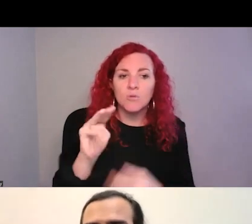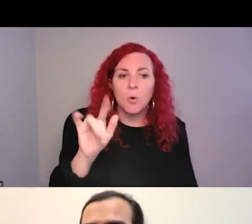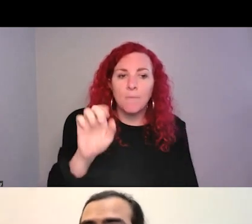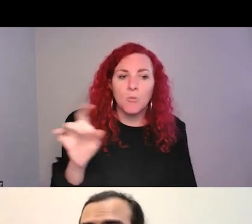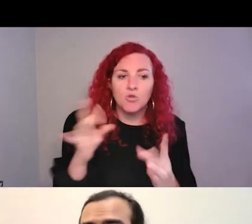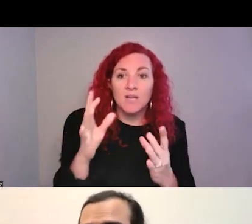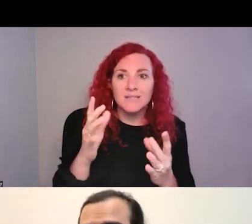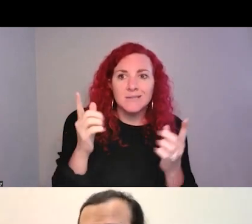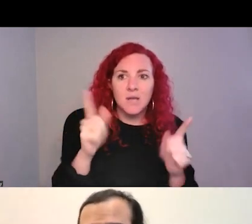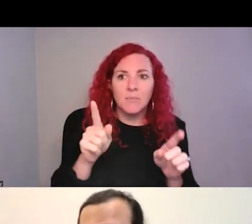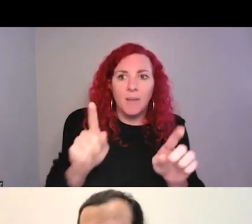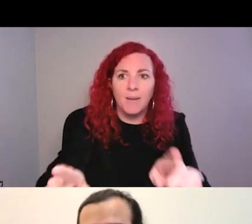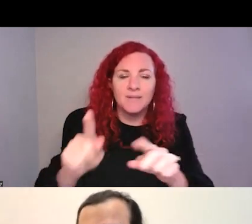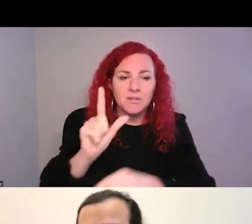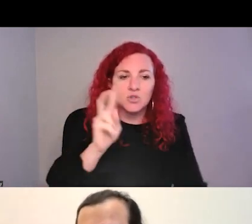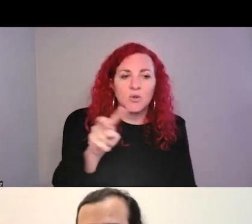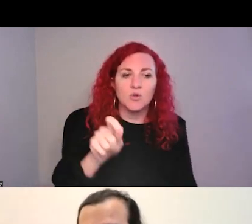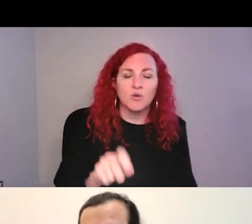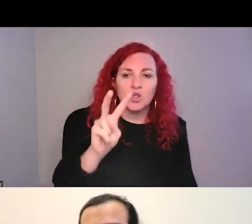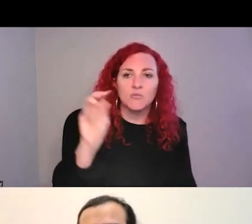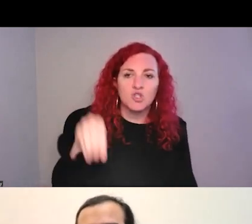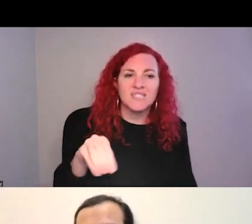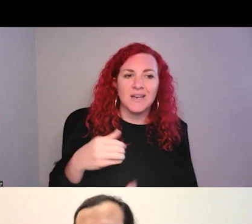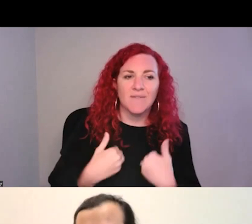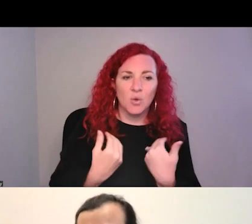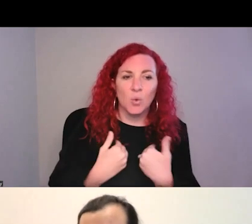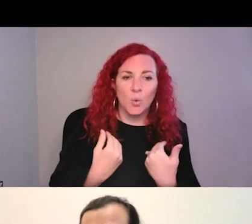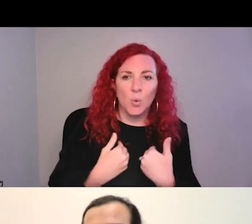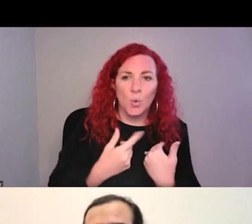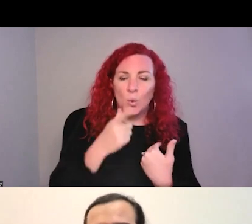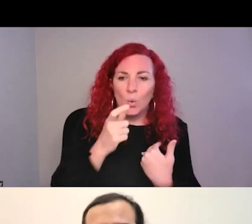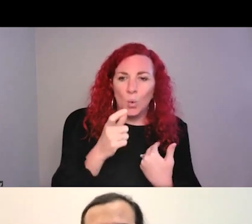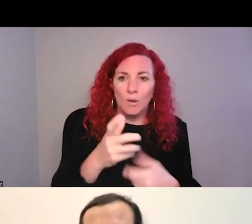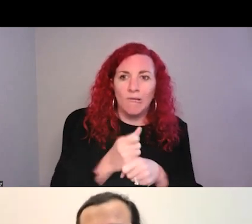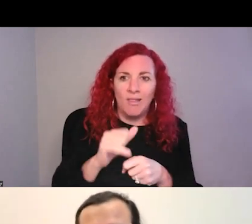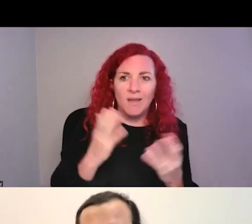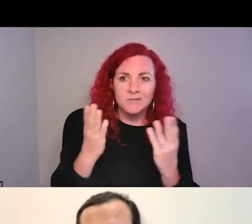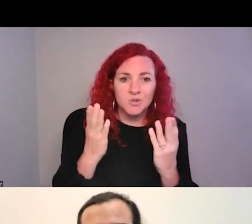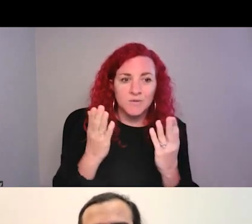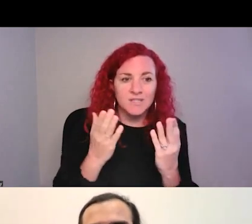IN 22.2% OF YOUTH THAT RECEIVED MOBILE CRISIS.